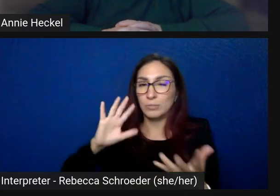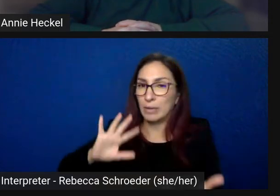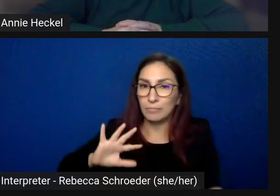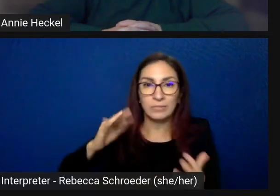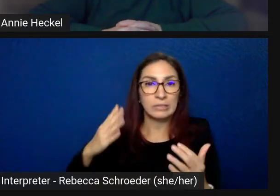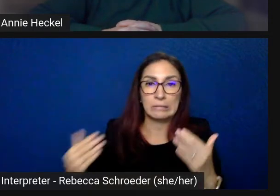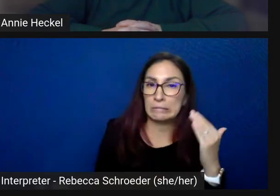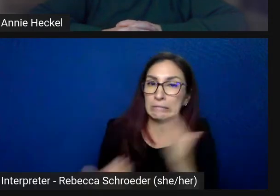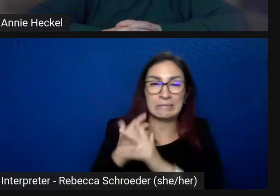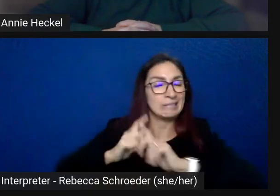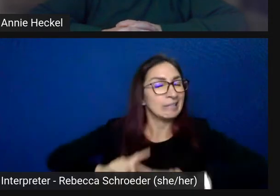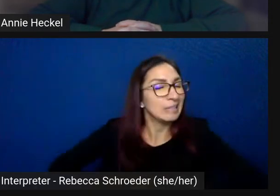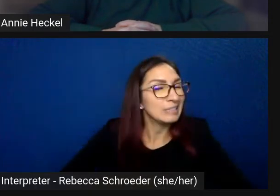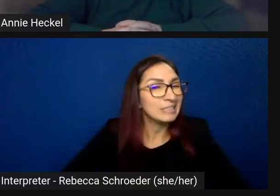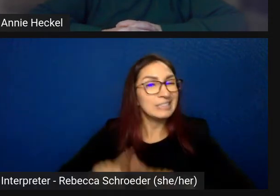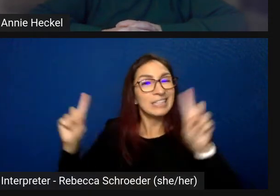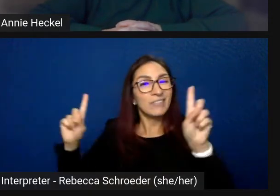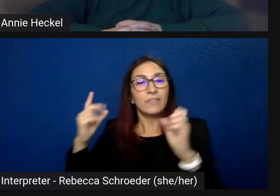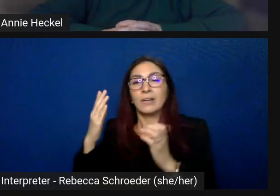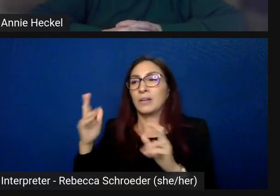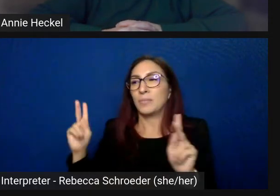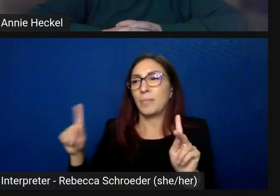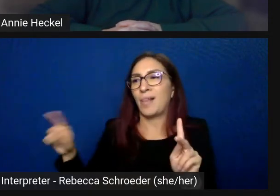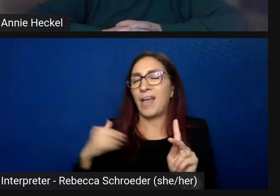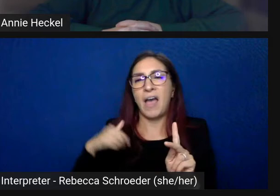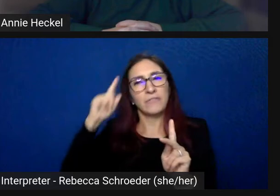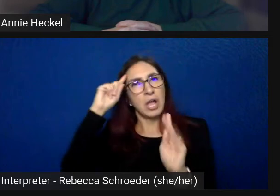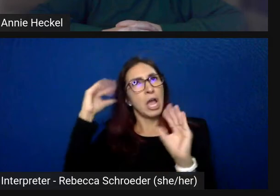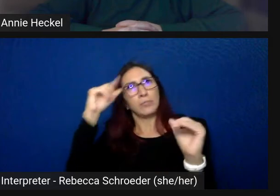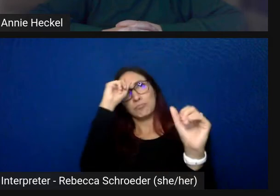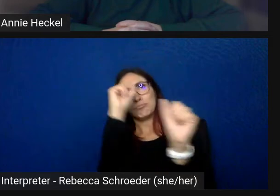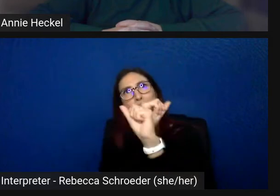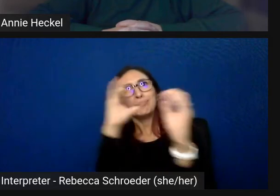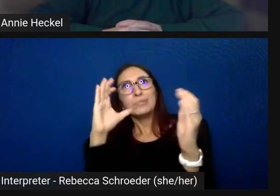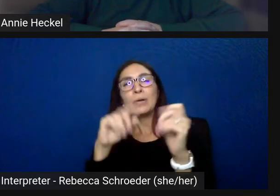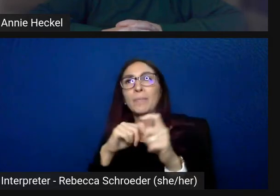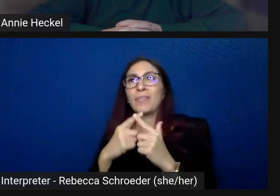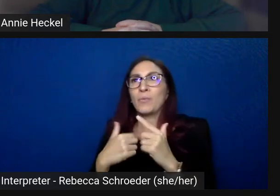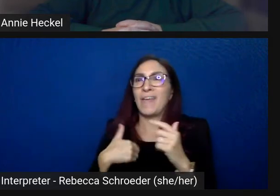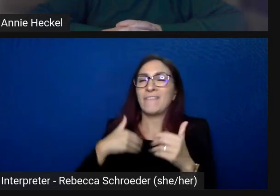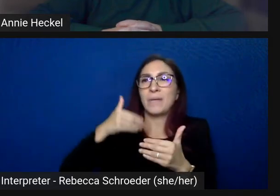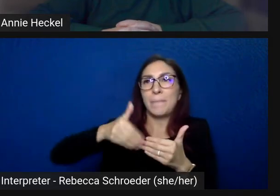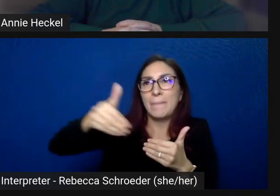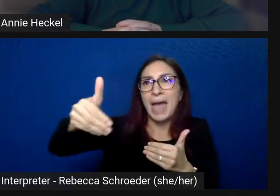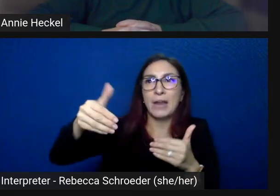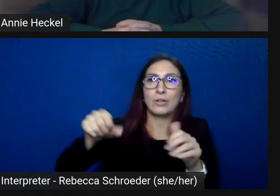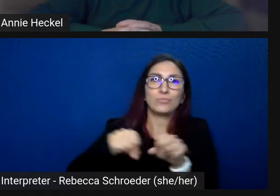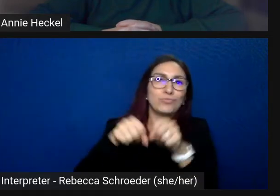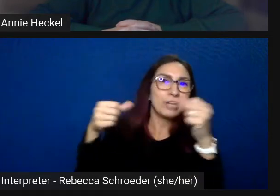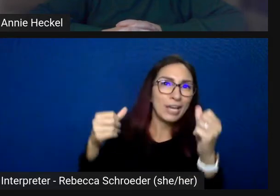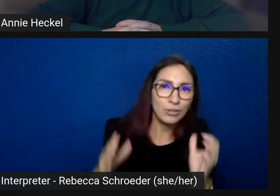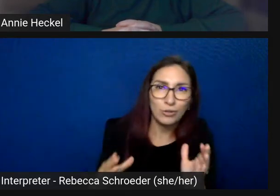but then there are pattern breakers and rule breakers, and that tends to set up new trends.